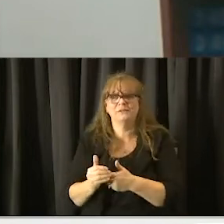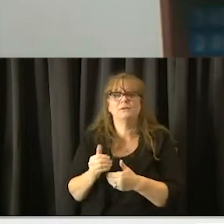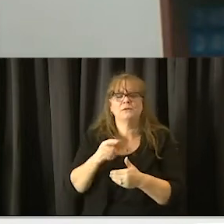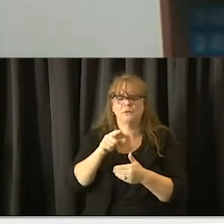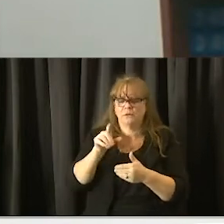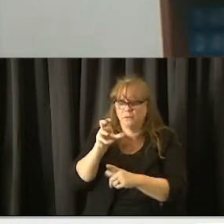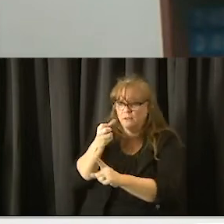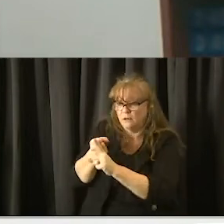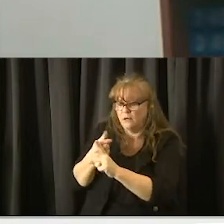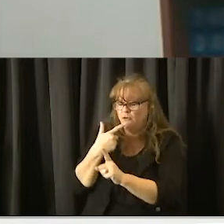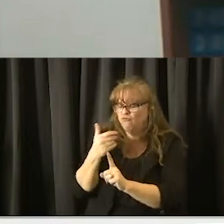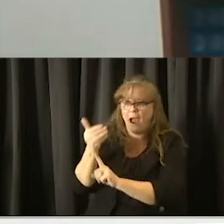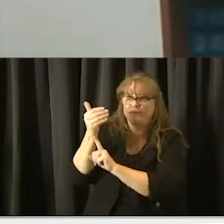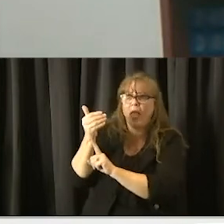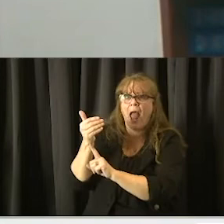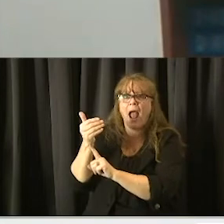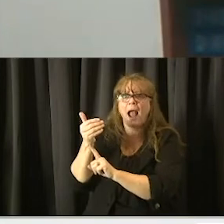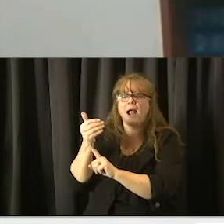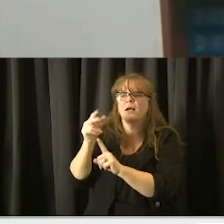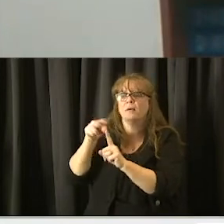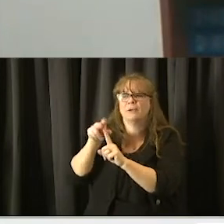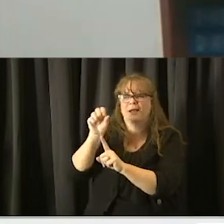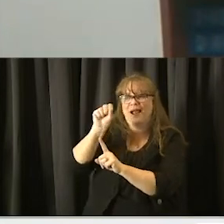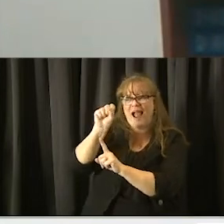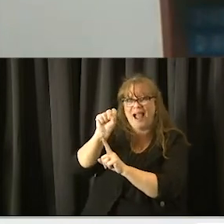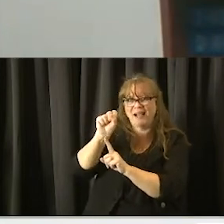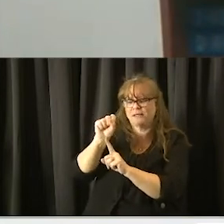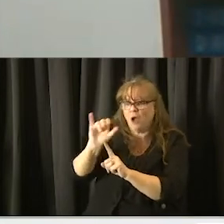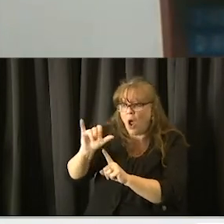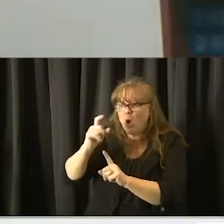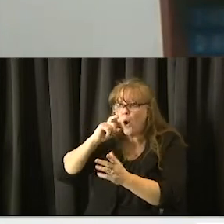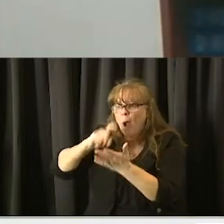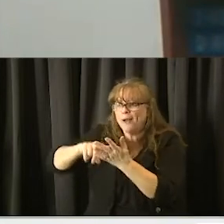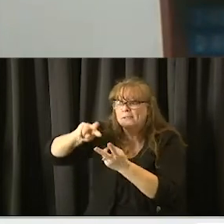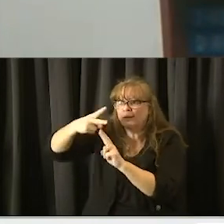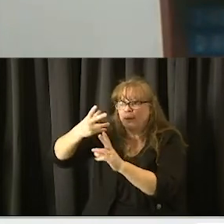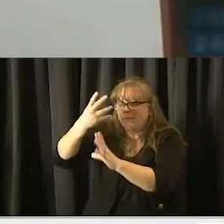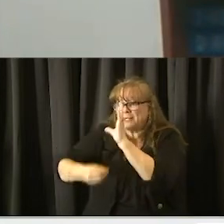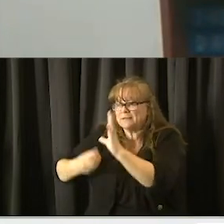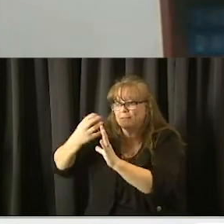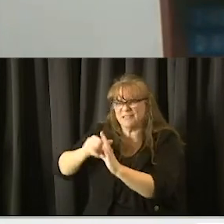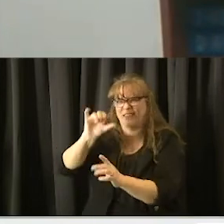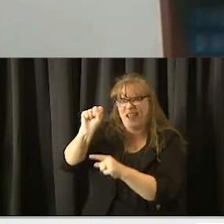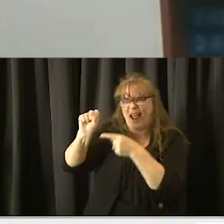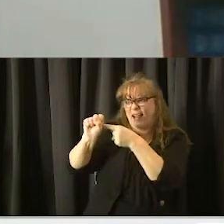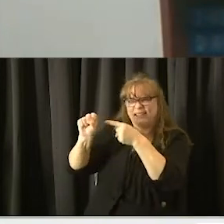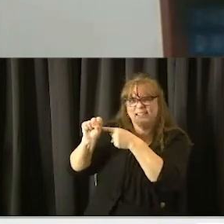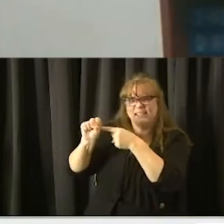on isolates from colorado we have a process set up to flag these s dropout mutations to keep looking